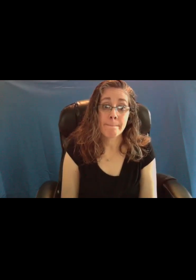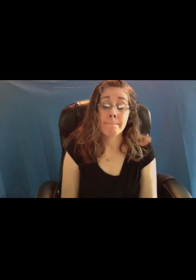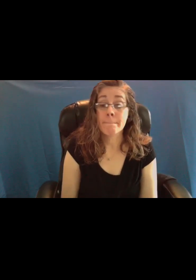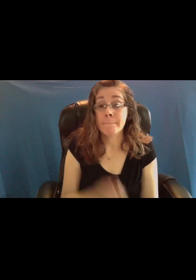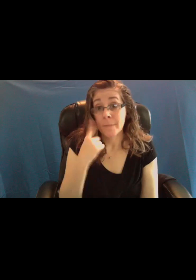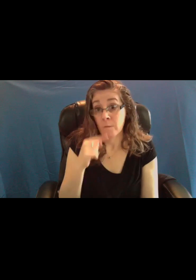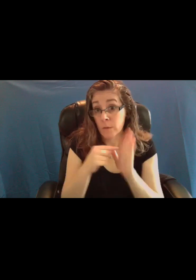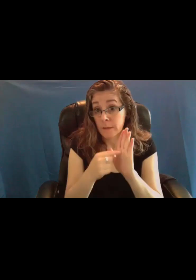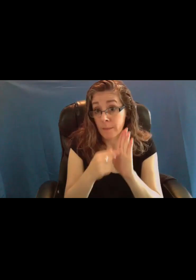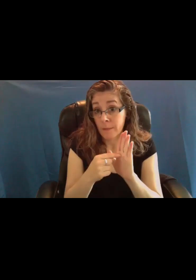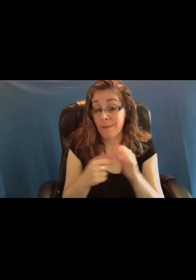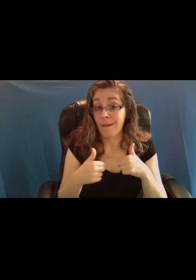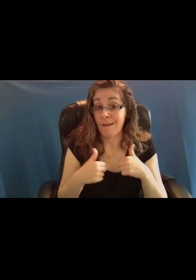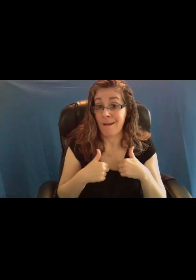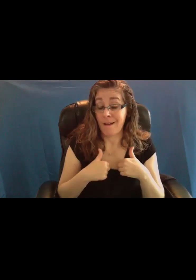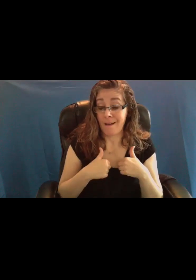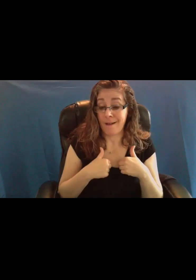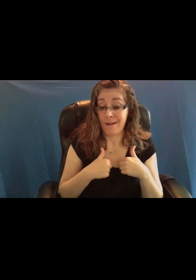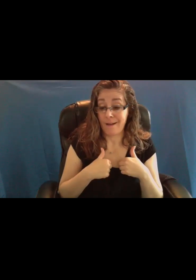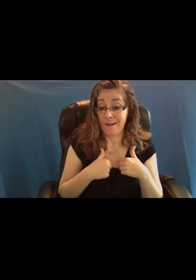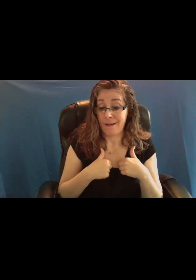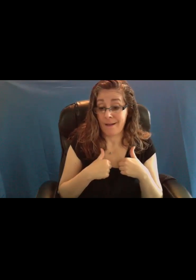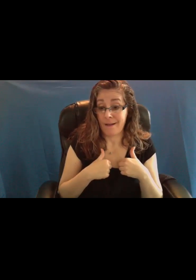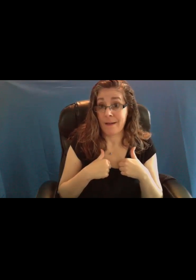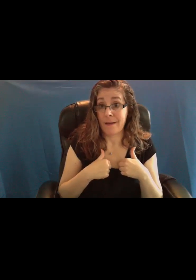example. I'm a person who is deaf, and my first language